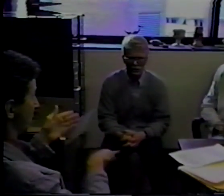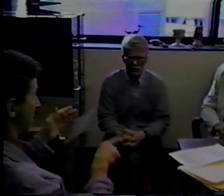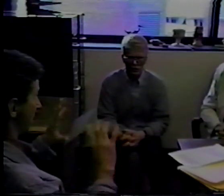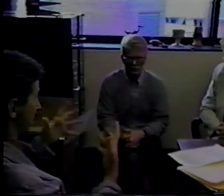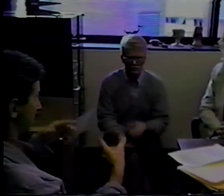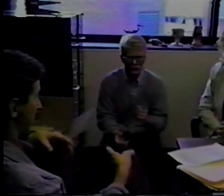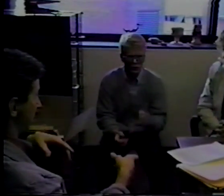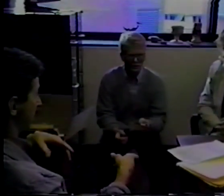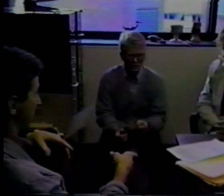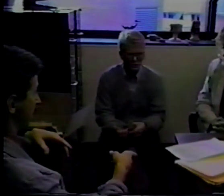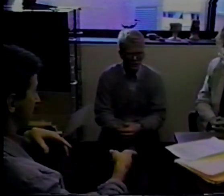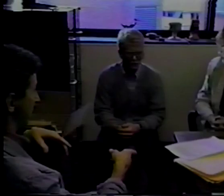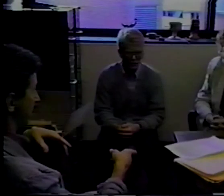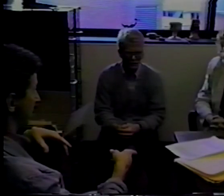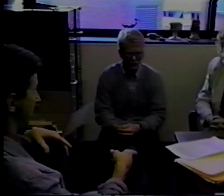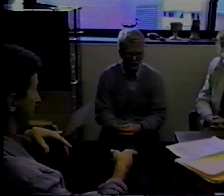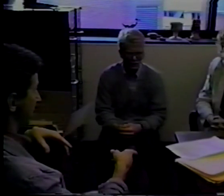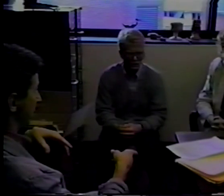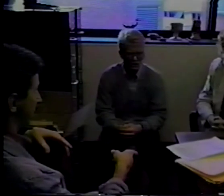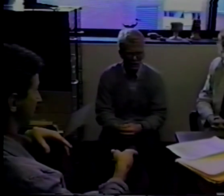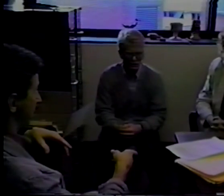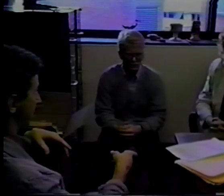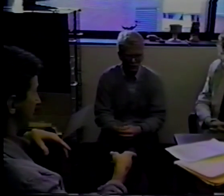So you want this to be ready for next week's class?